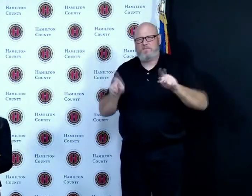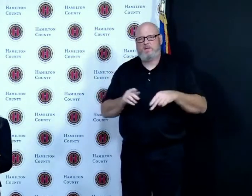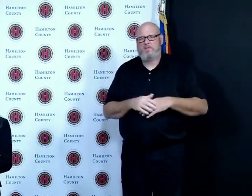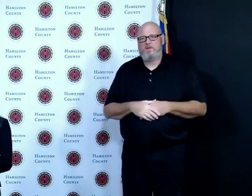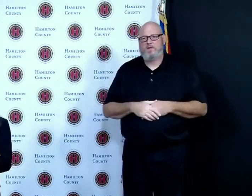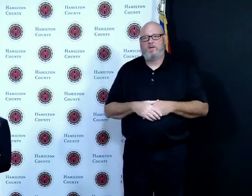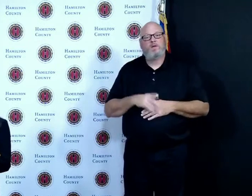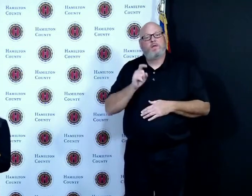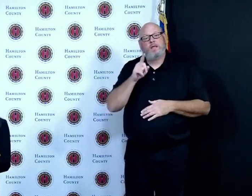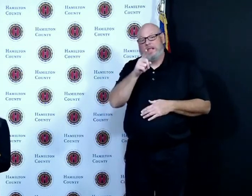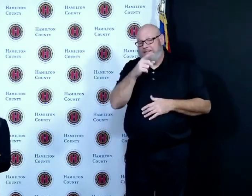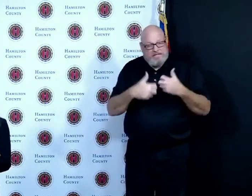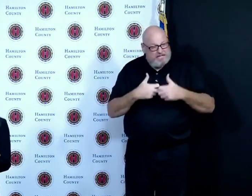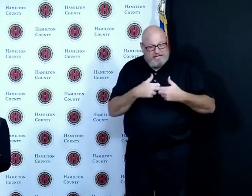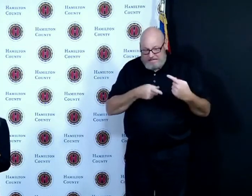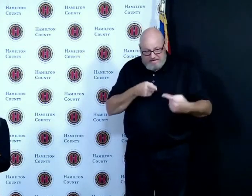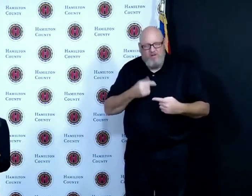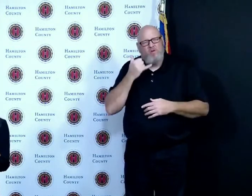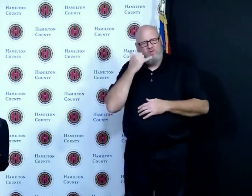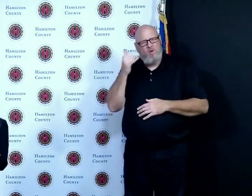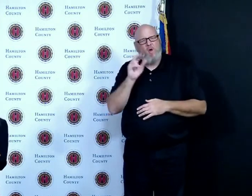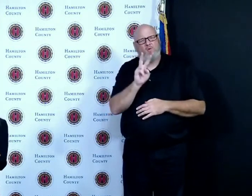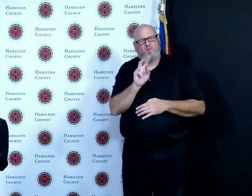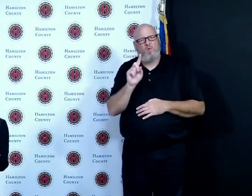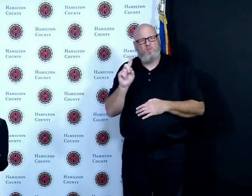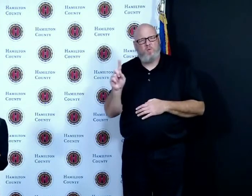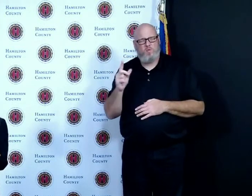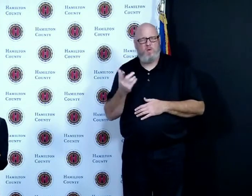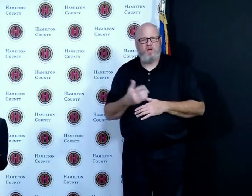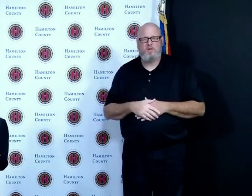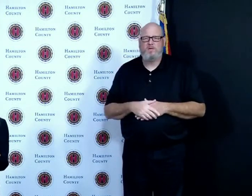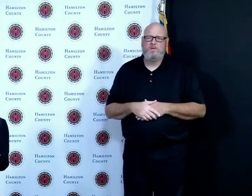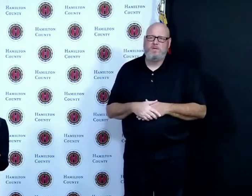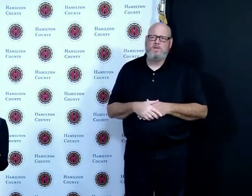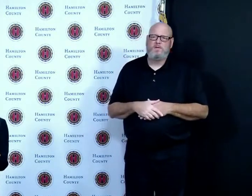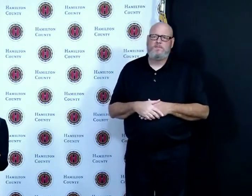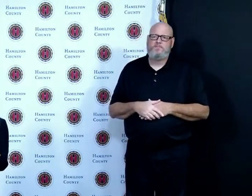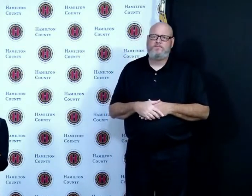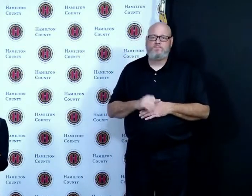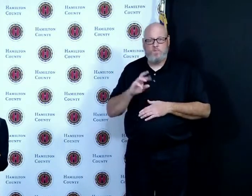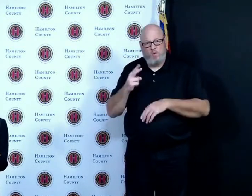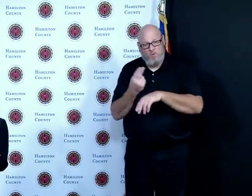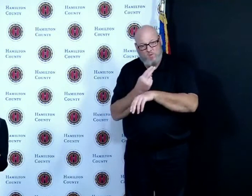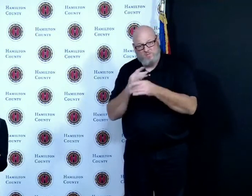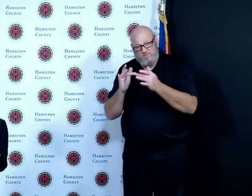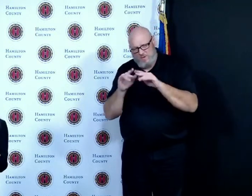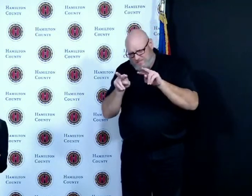here in Hamilton County I mean there is a way to do this safely I don't know how many folks in this